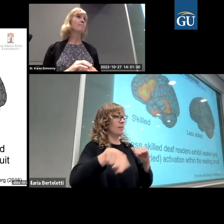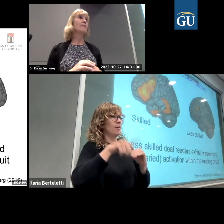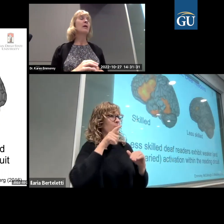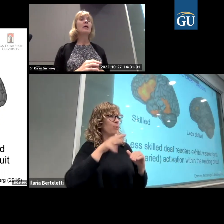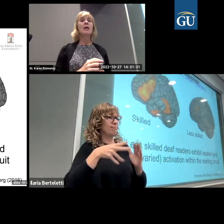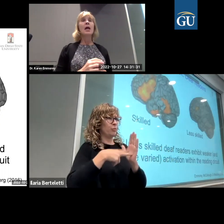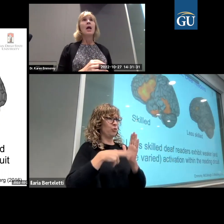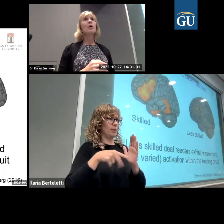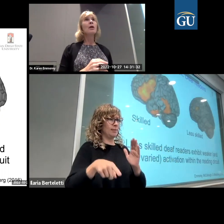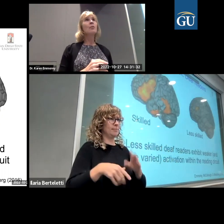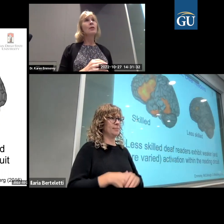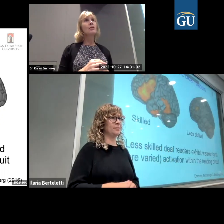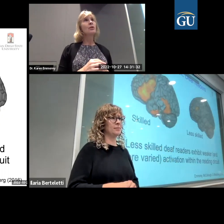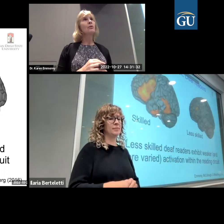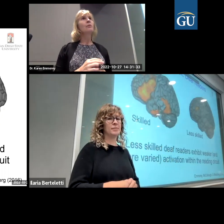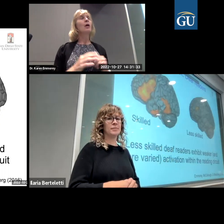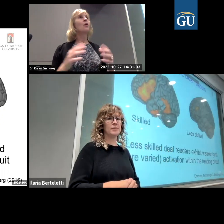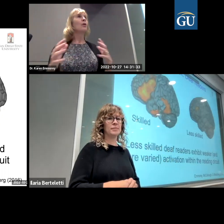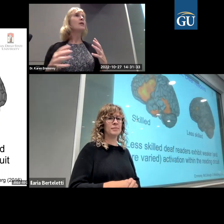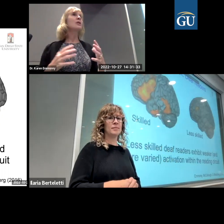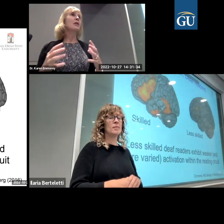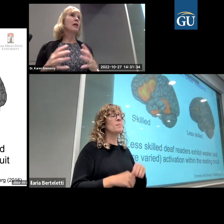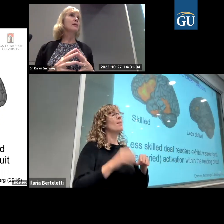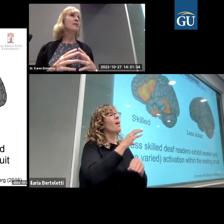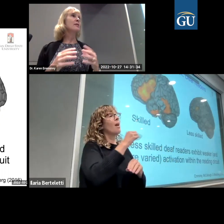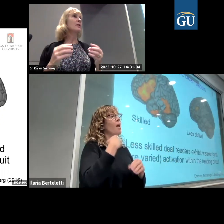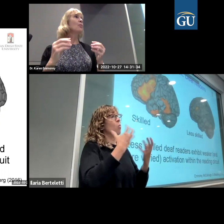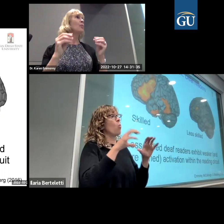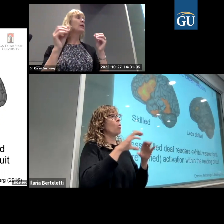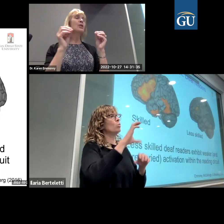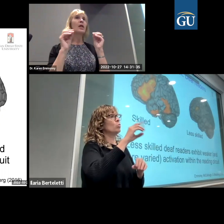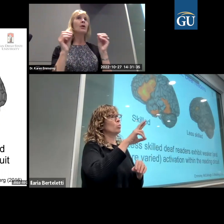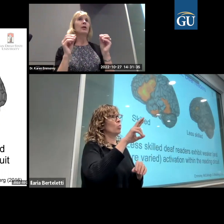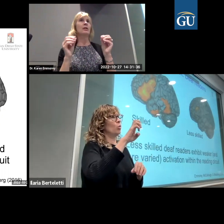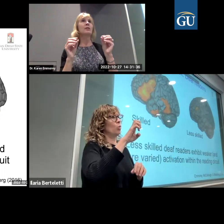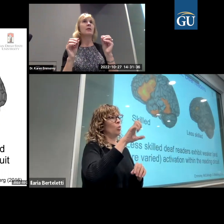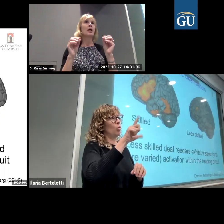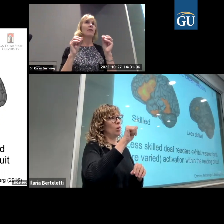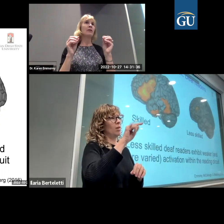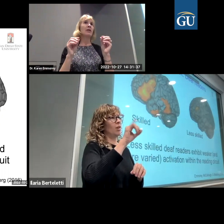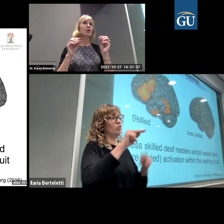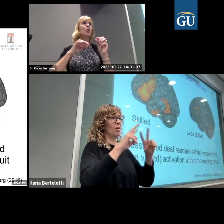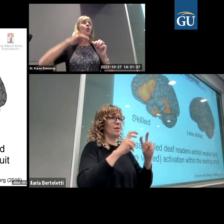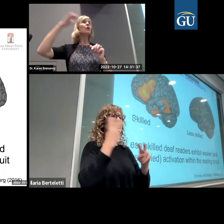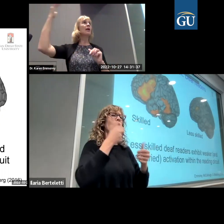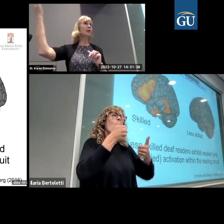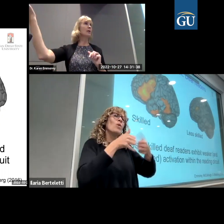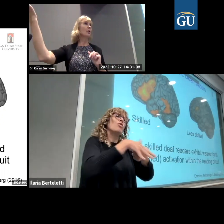So either more or less activation was correlated with how well you were reading, or how good your reading comprehension was.